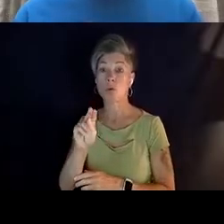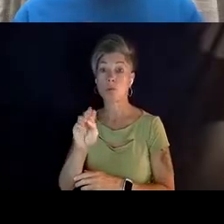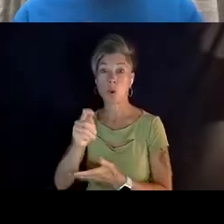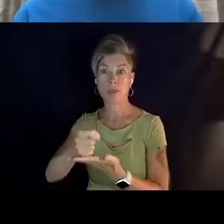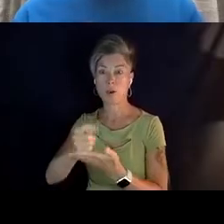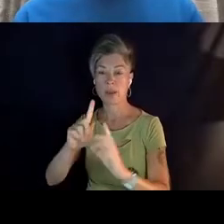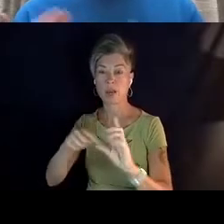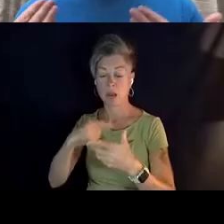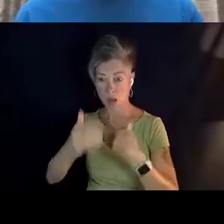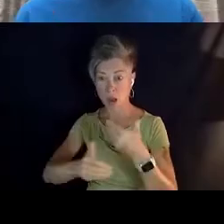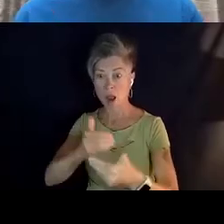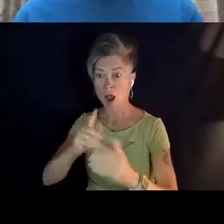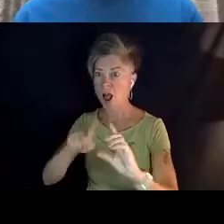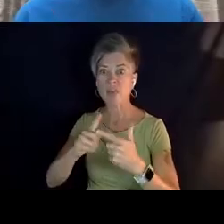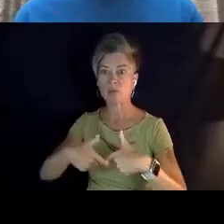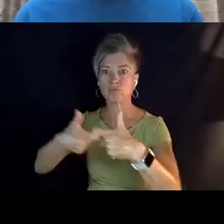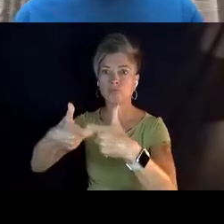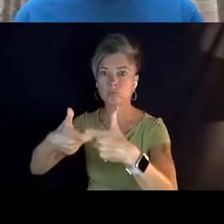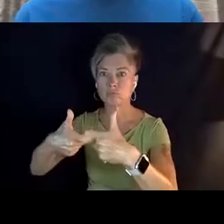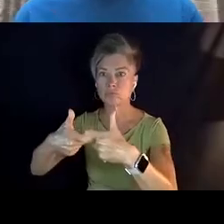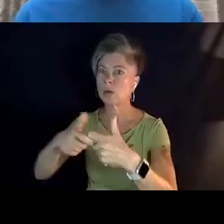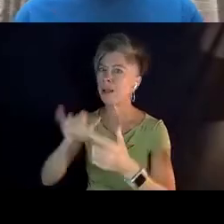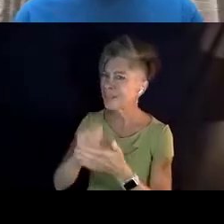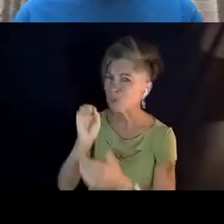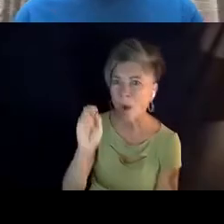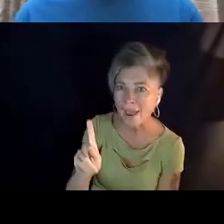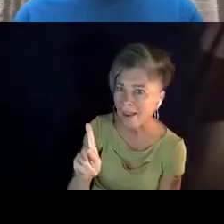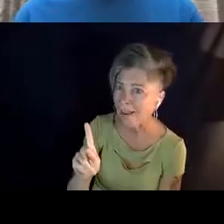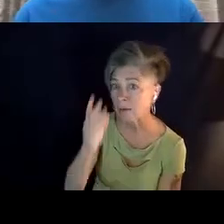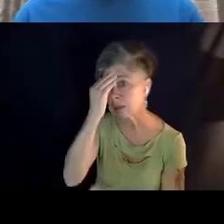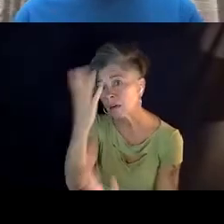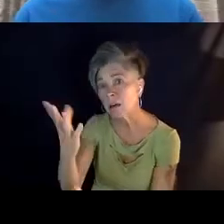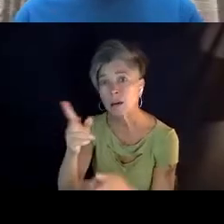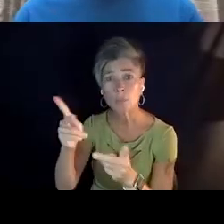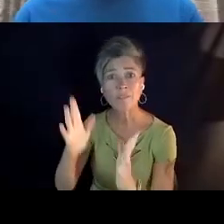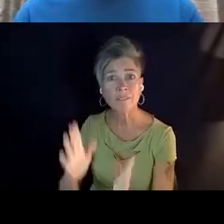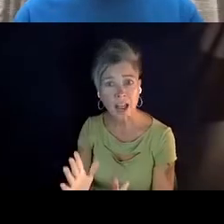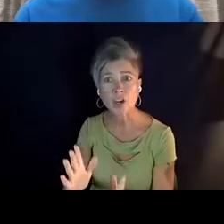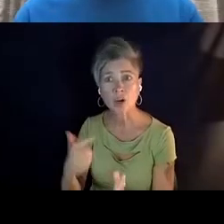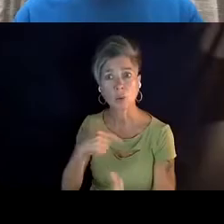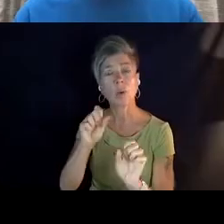tell me what's going on, tell your provider what's going on, so again, we can help address some of those concerns or issues.